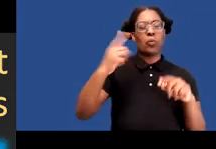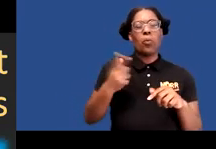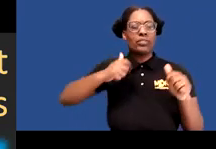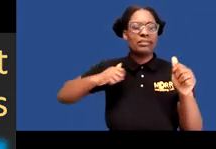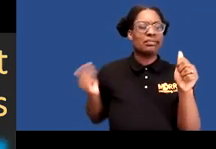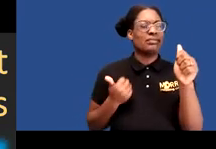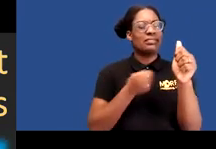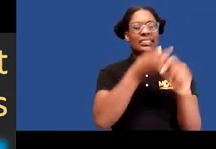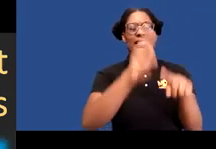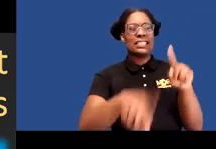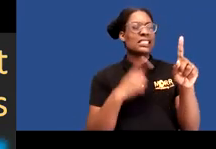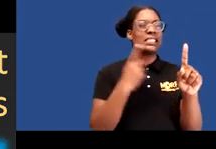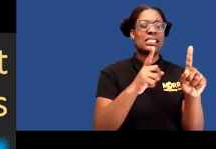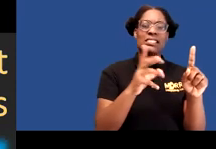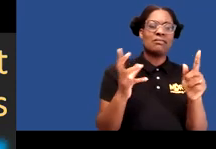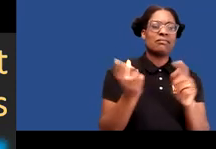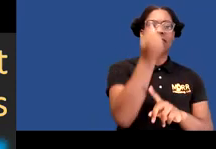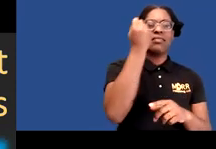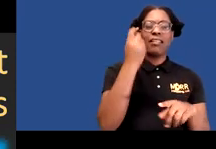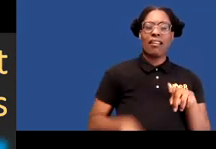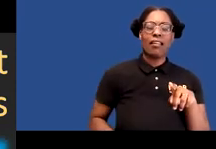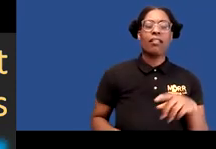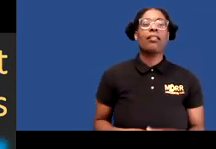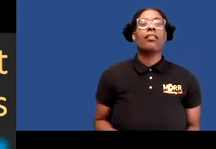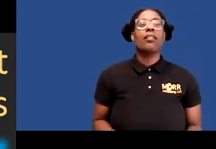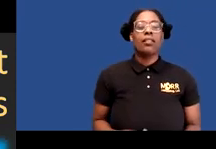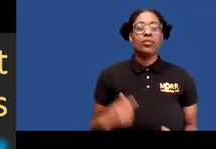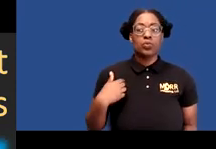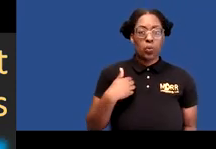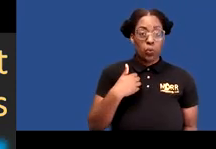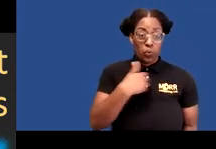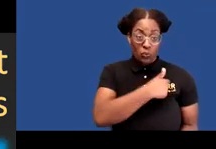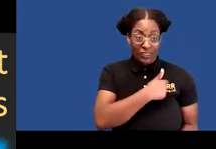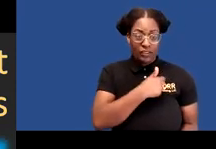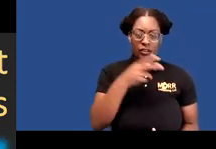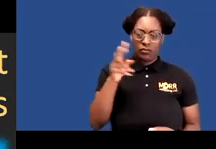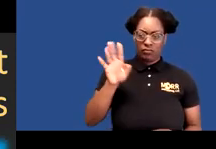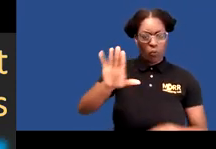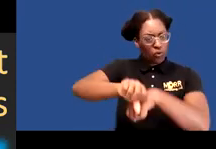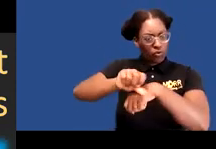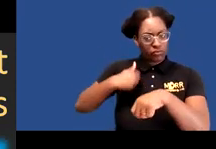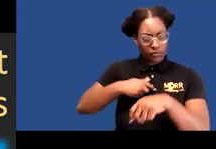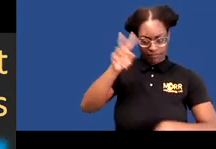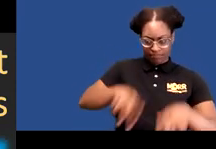we recognize that things that they are being penalized for are fairly minor,